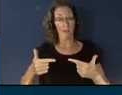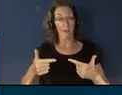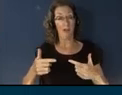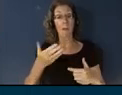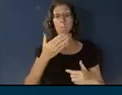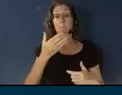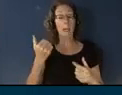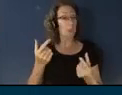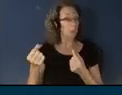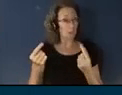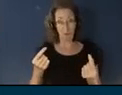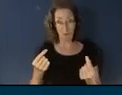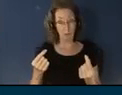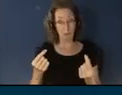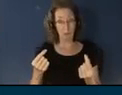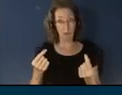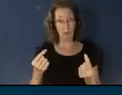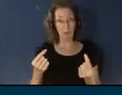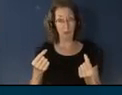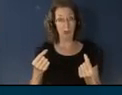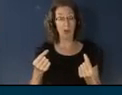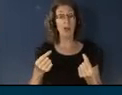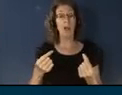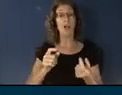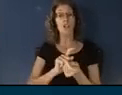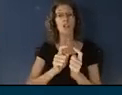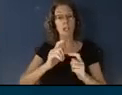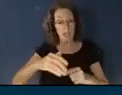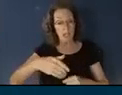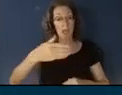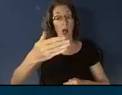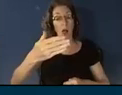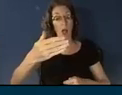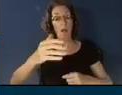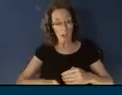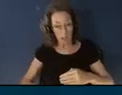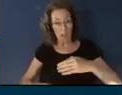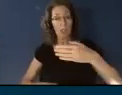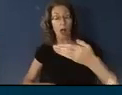the if you're advancing to the next slide, that way people can follow in other words,